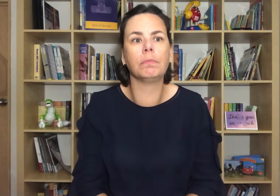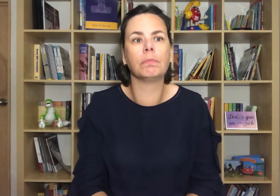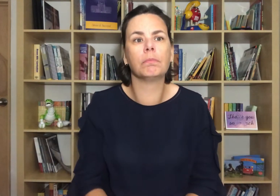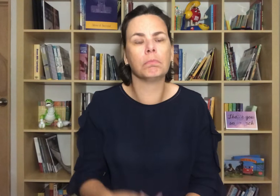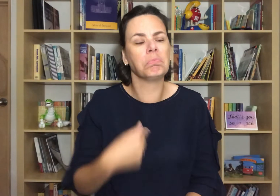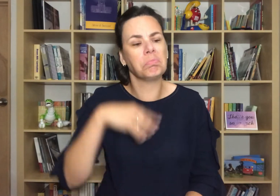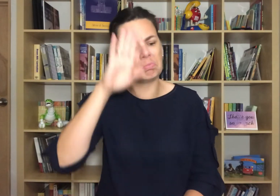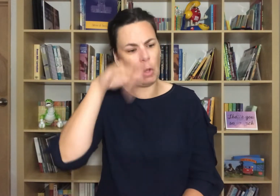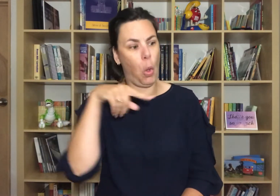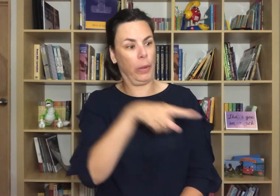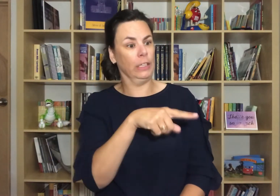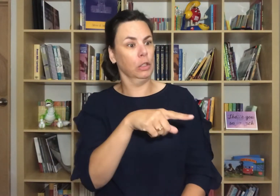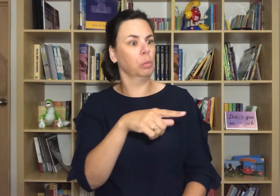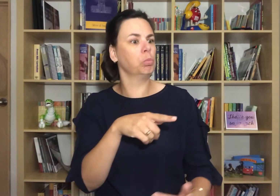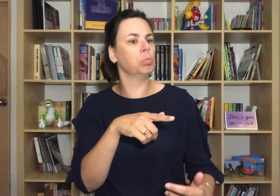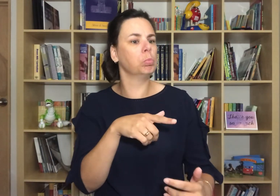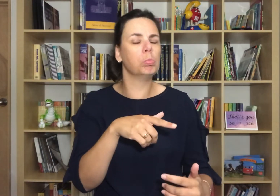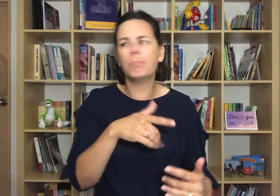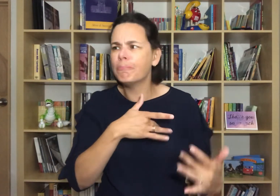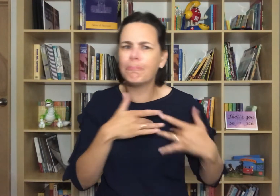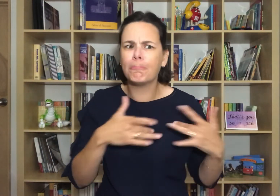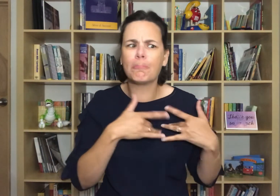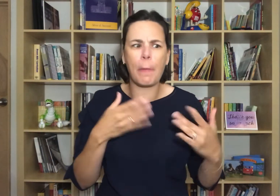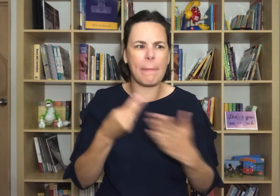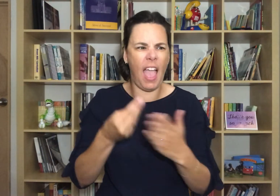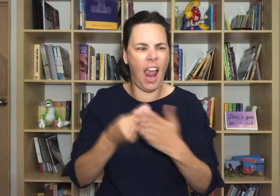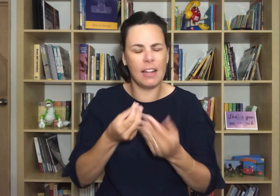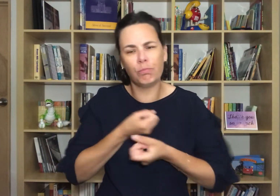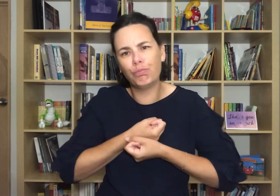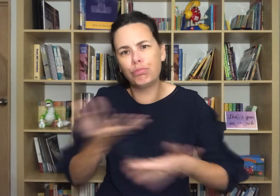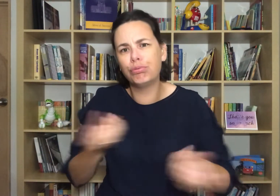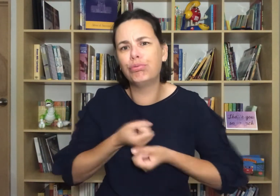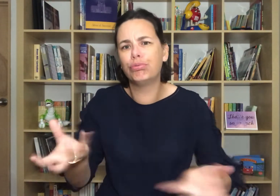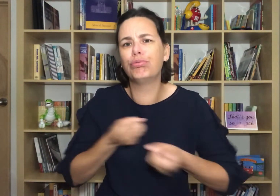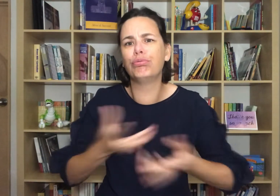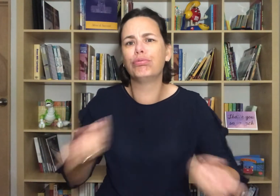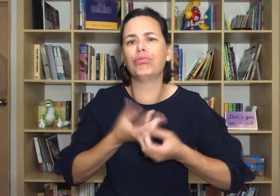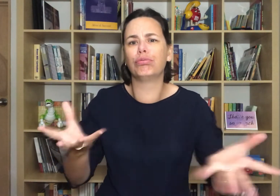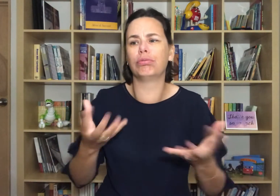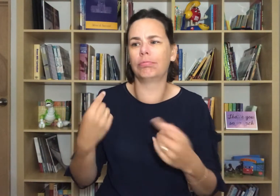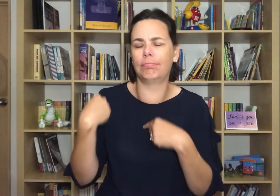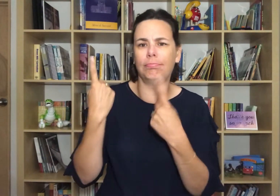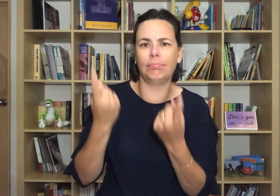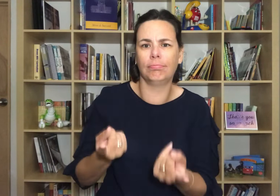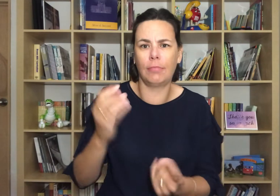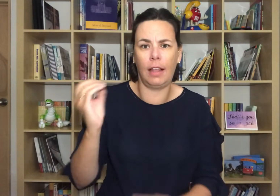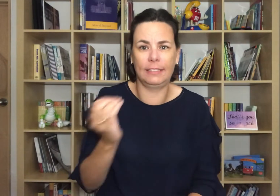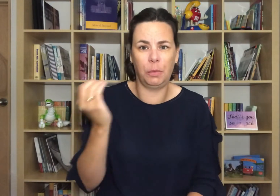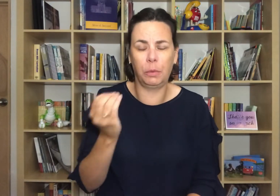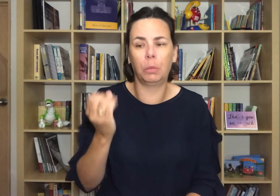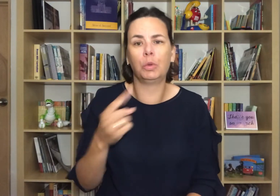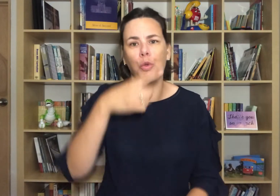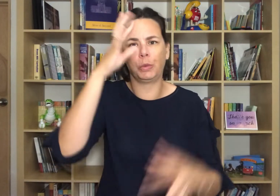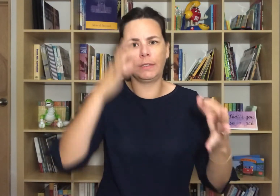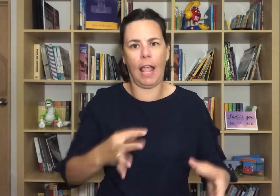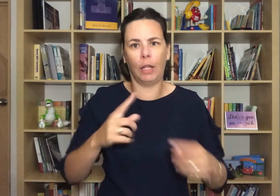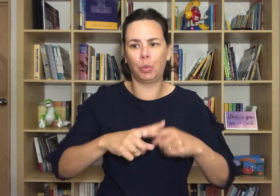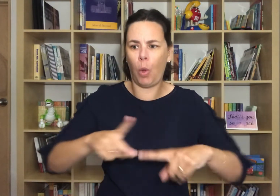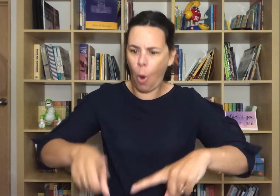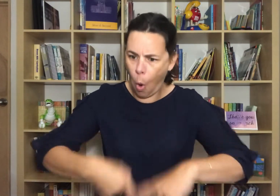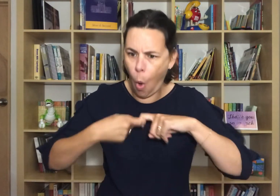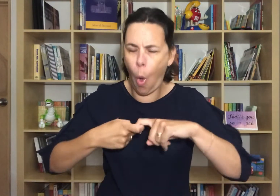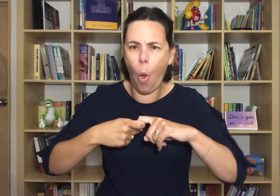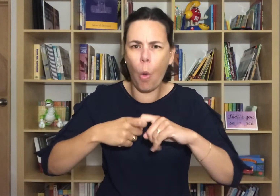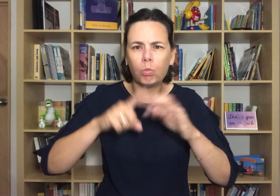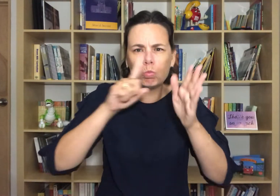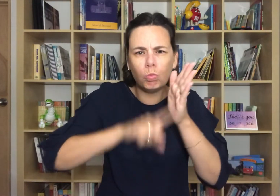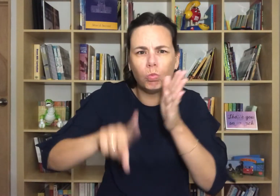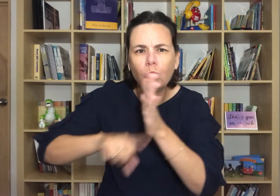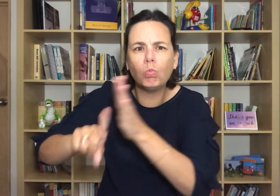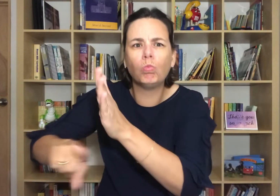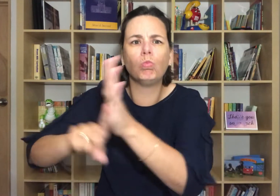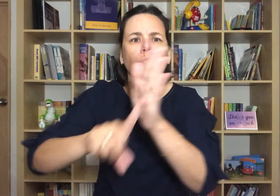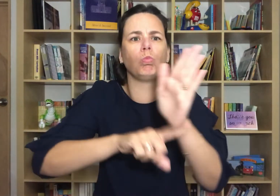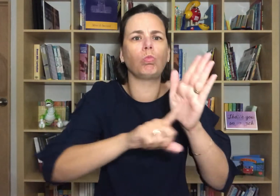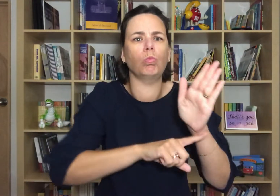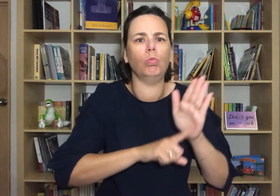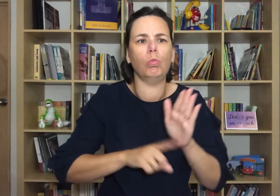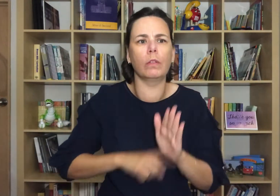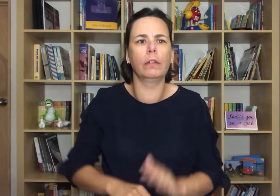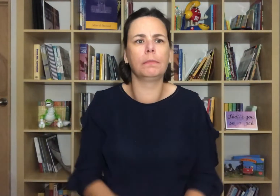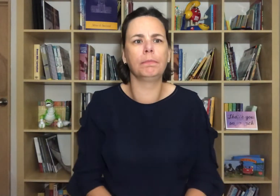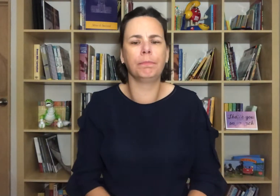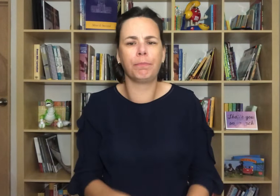You believed you were doing what is best for the province by putting a hold on spending and freezing